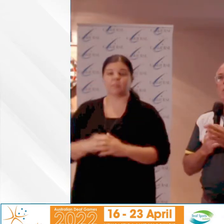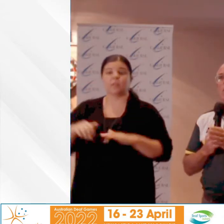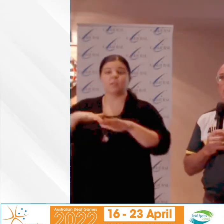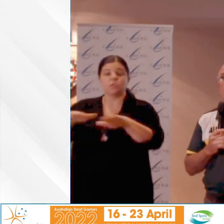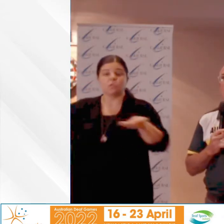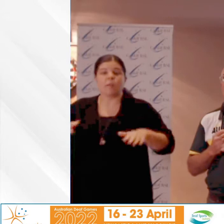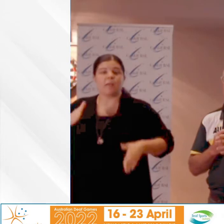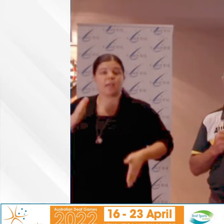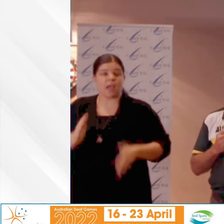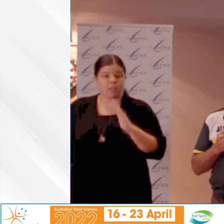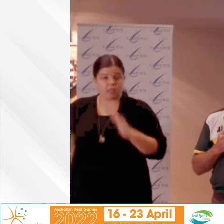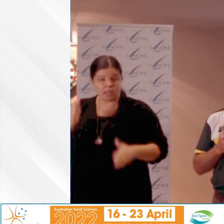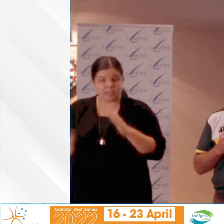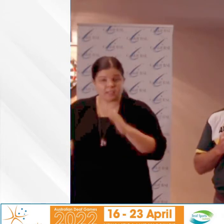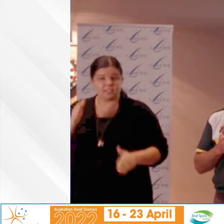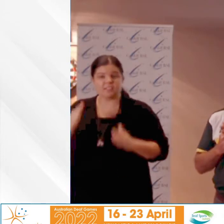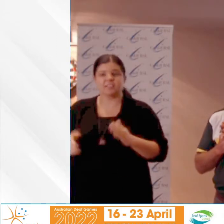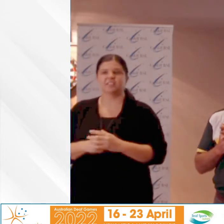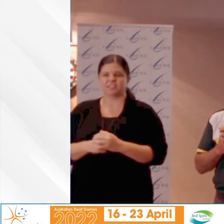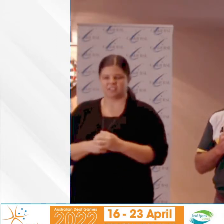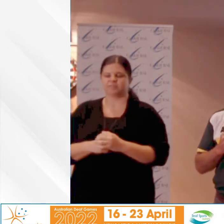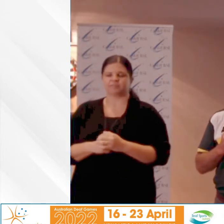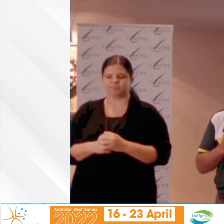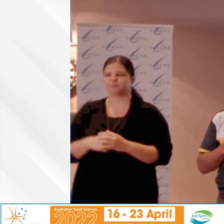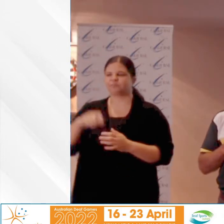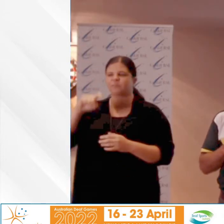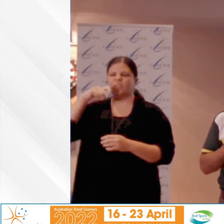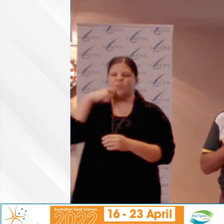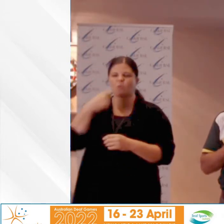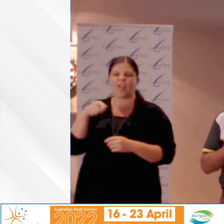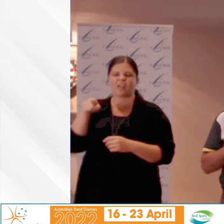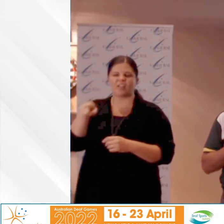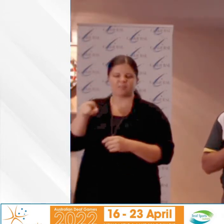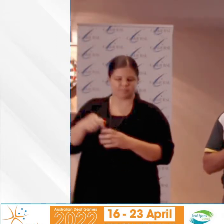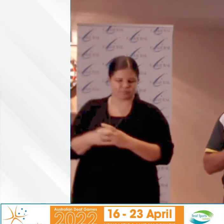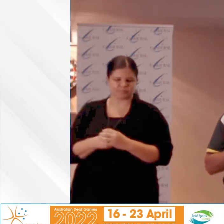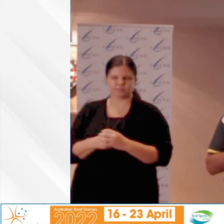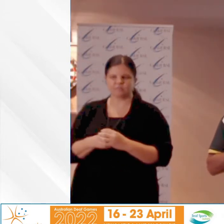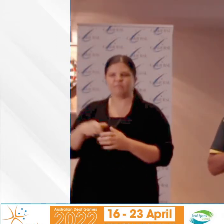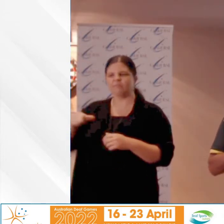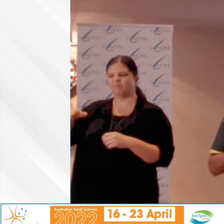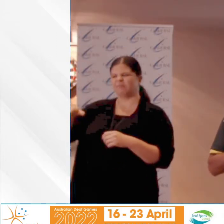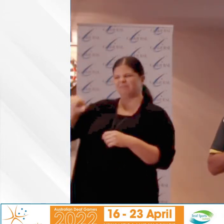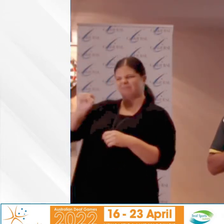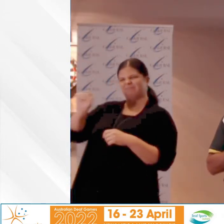will be run on piggyback bases that is we're working with the local club local association